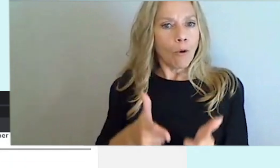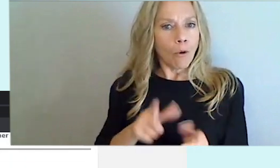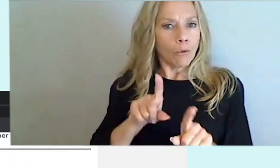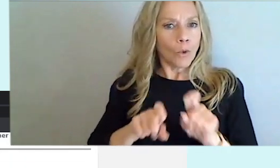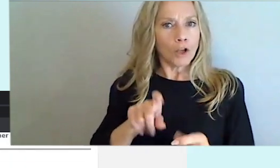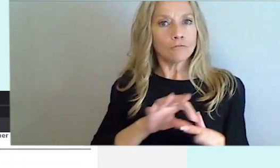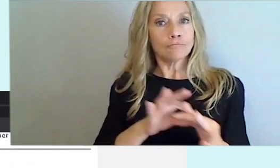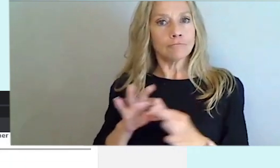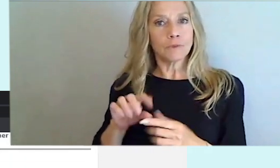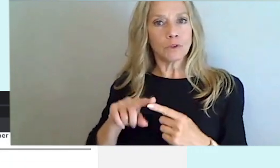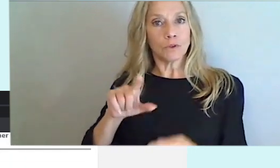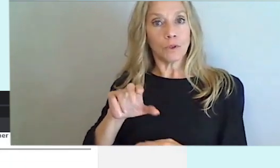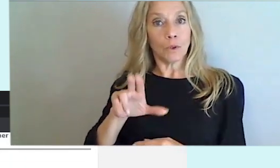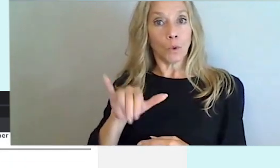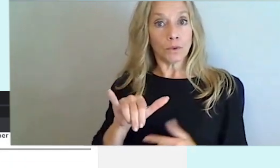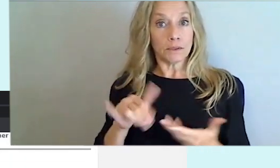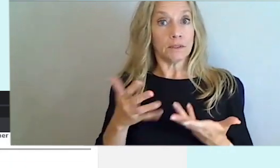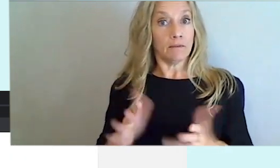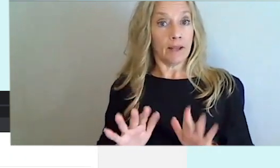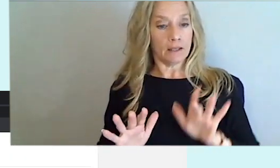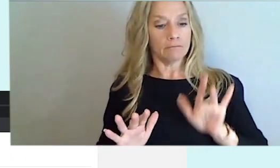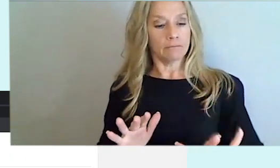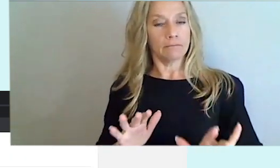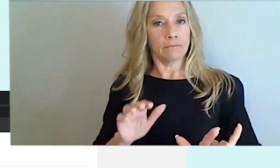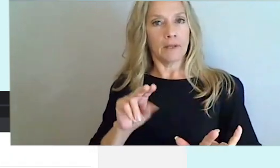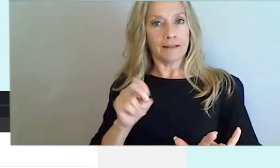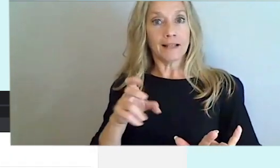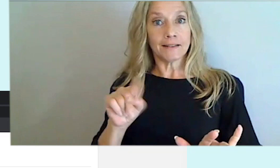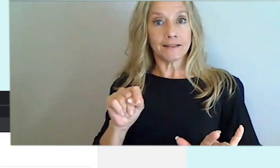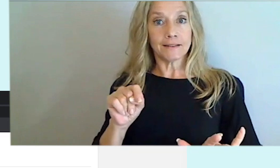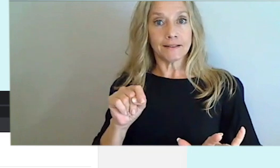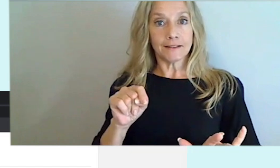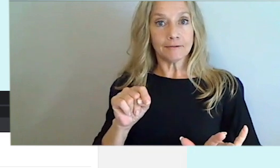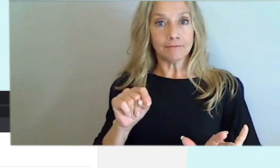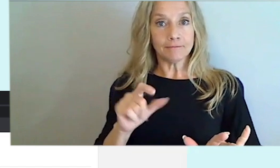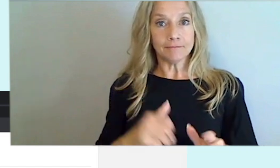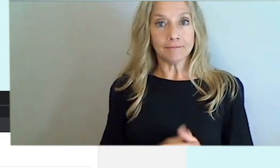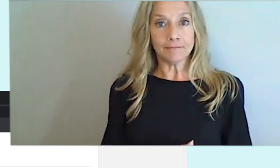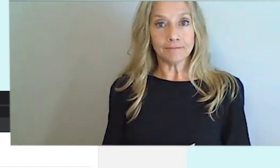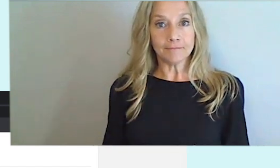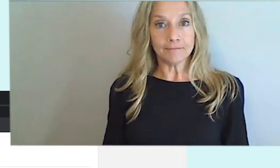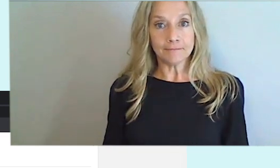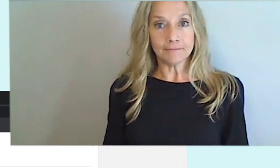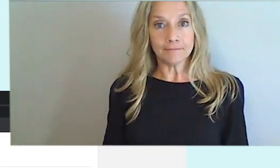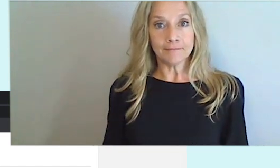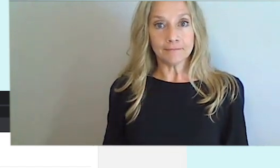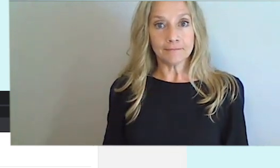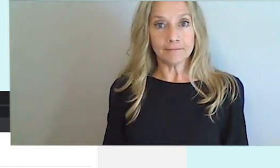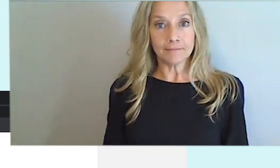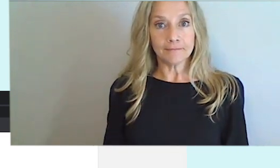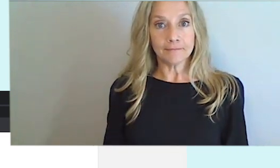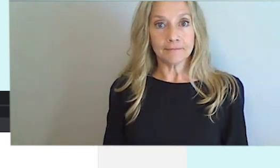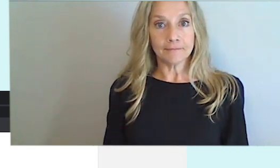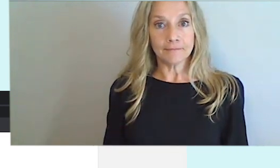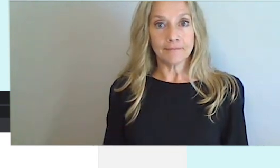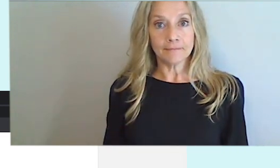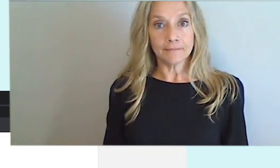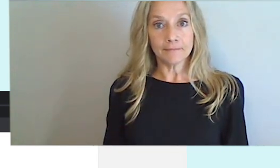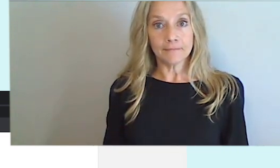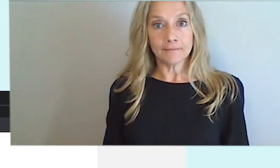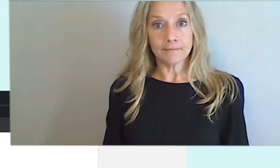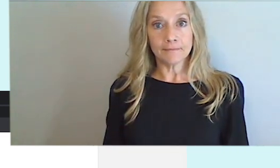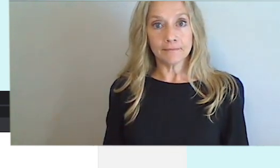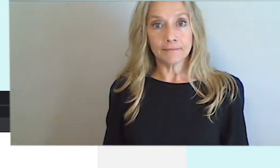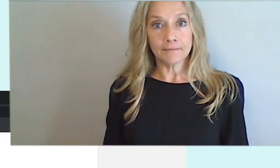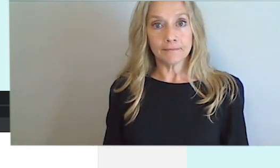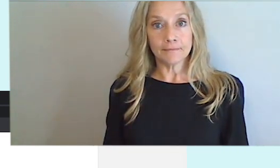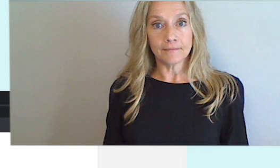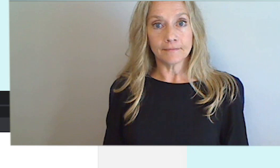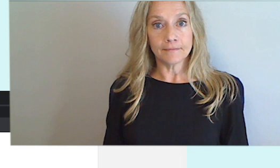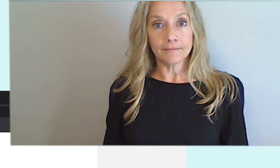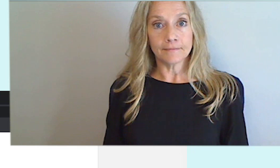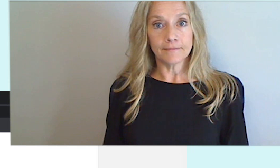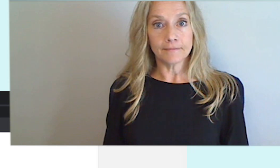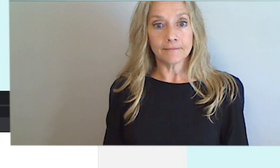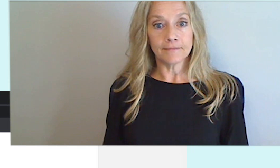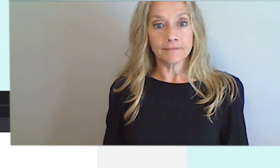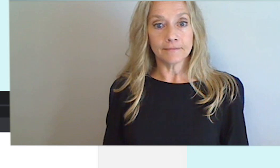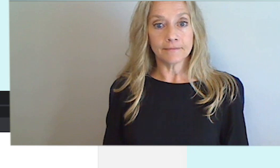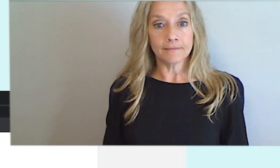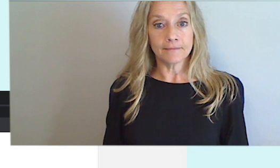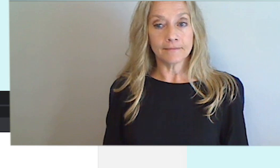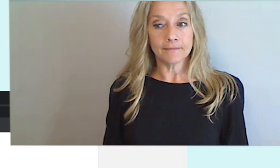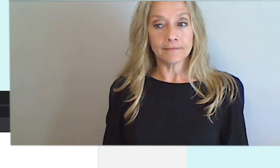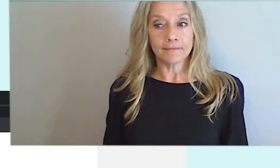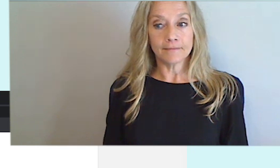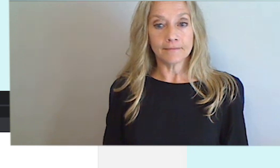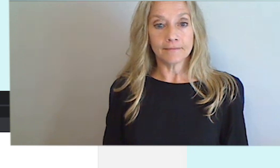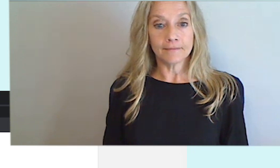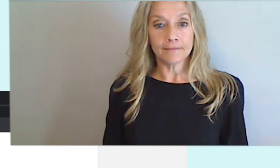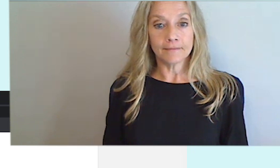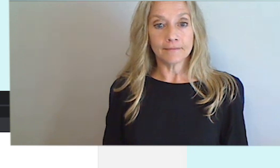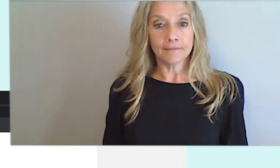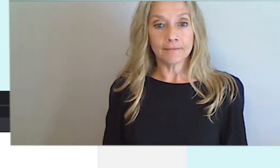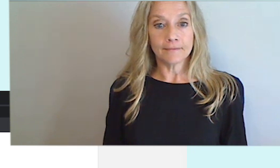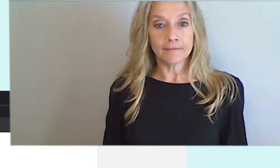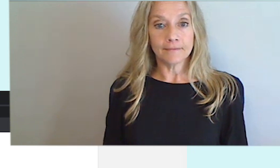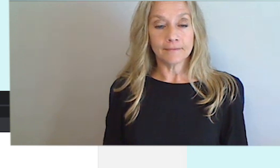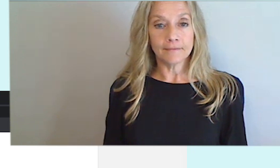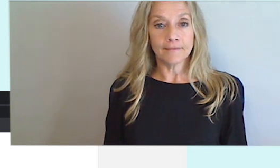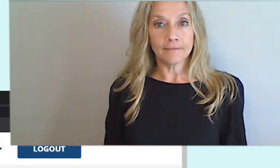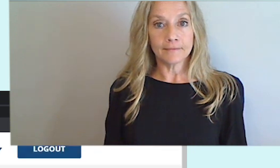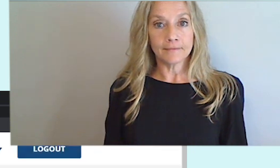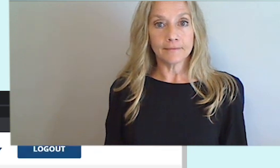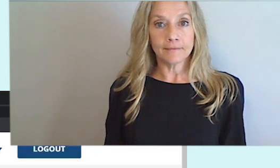Once everything has been added.